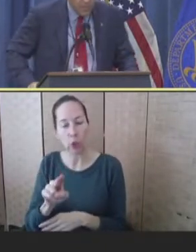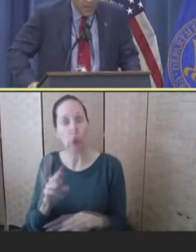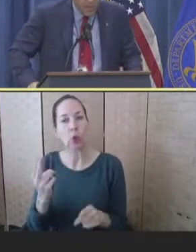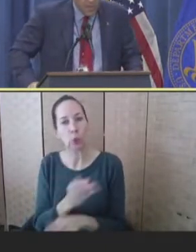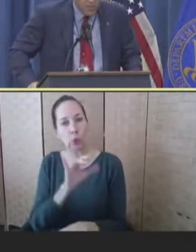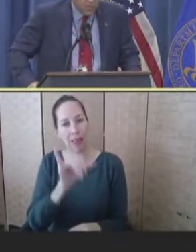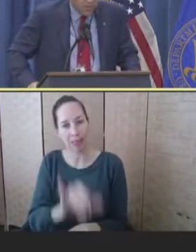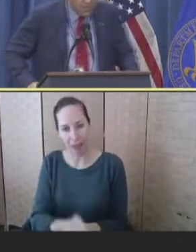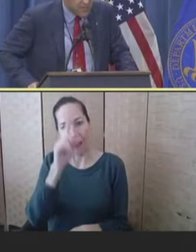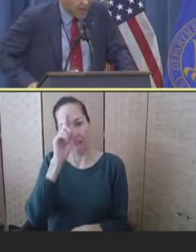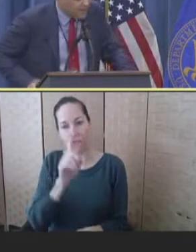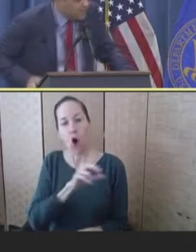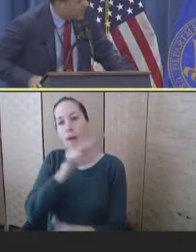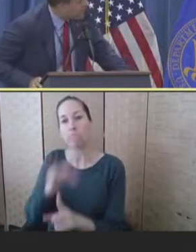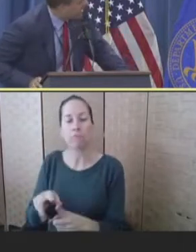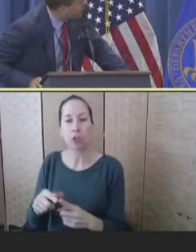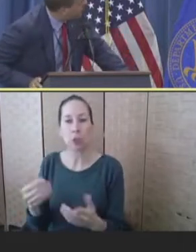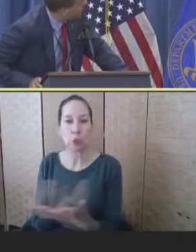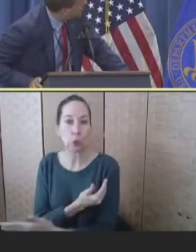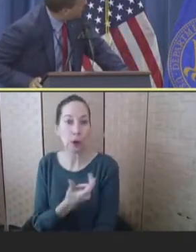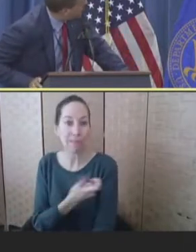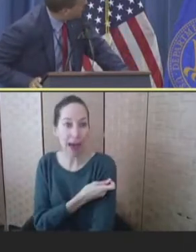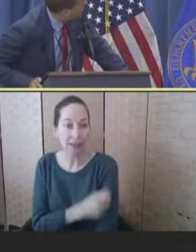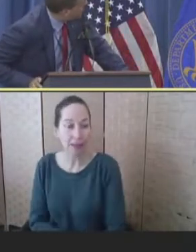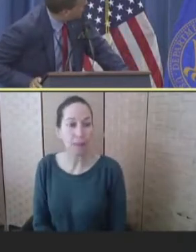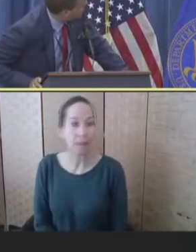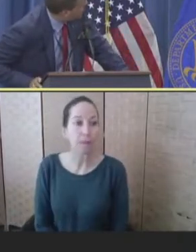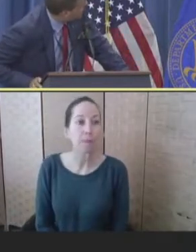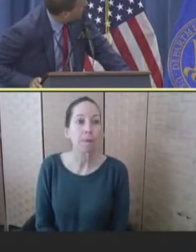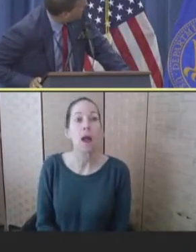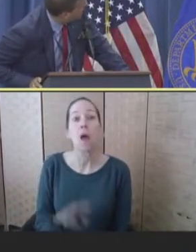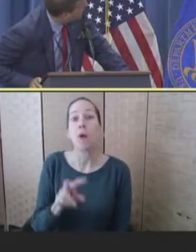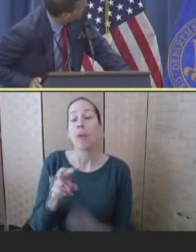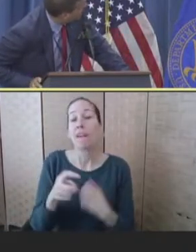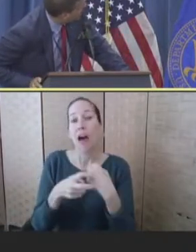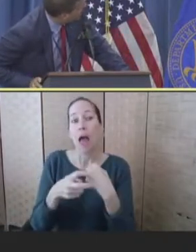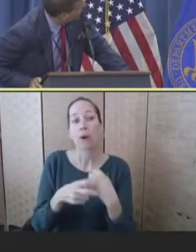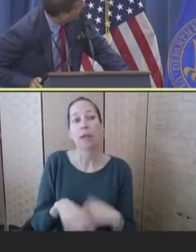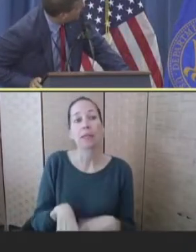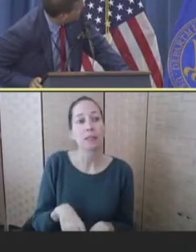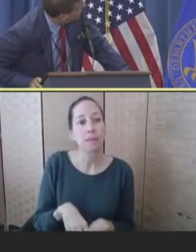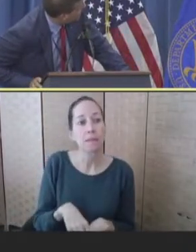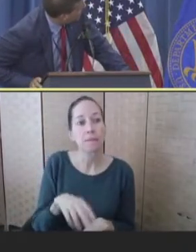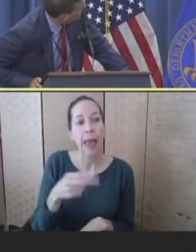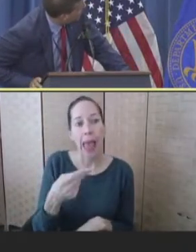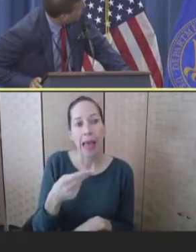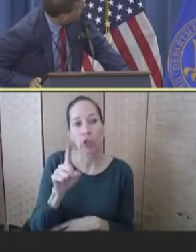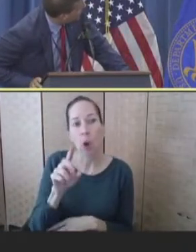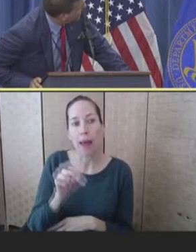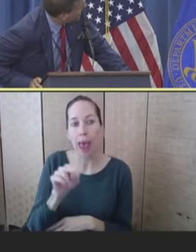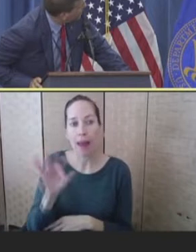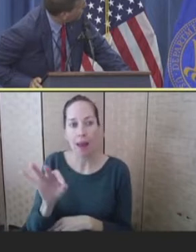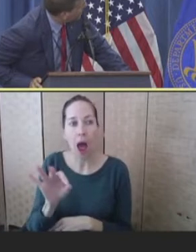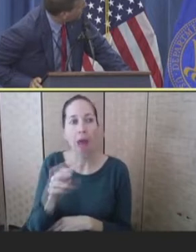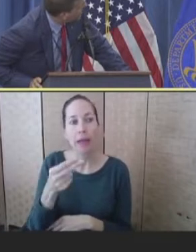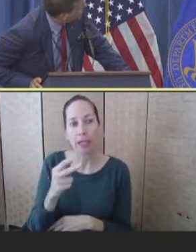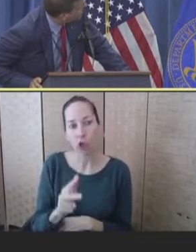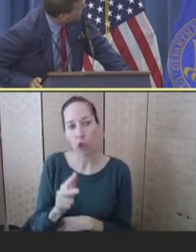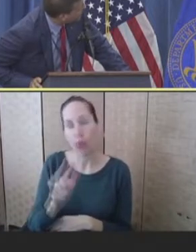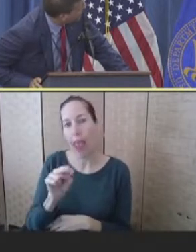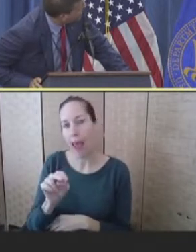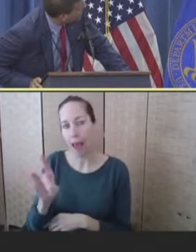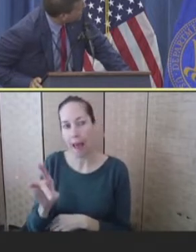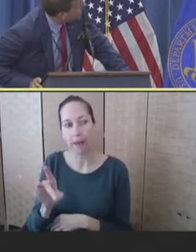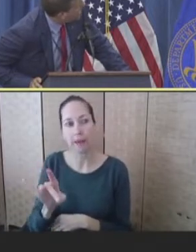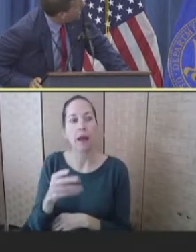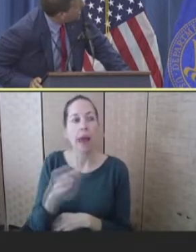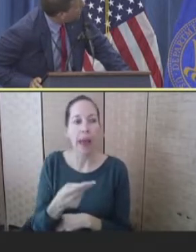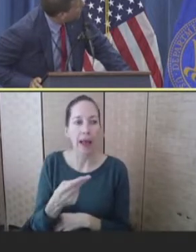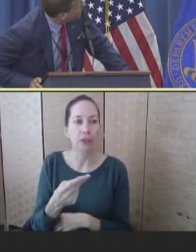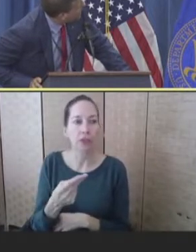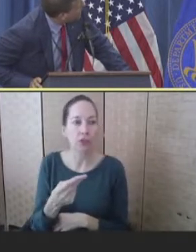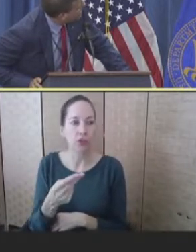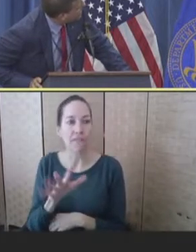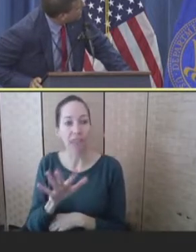So, these are the viruses we picked for this one, an H1N9, and H3N8, and H5N1, and H7N3.